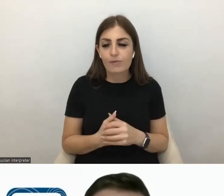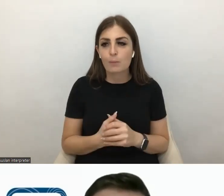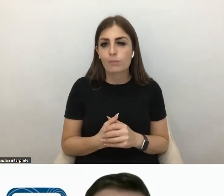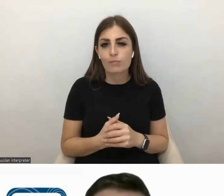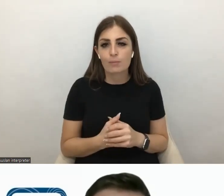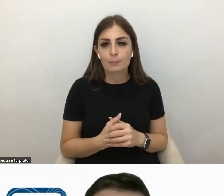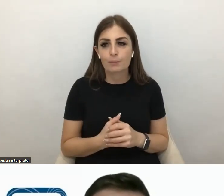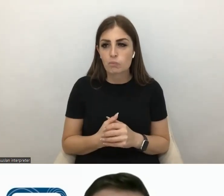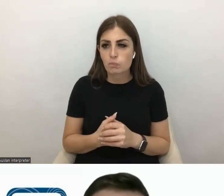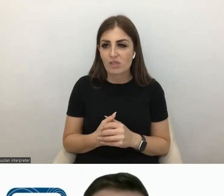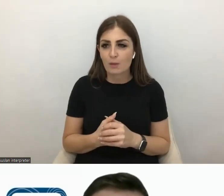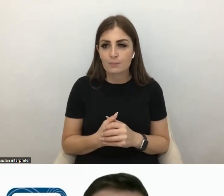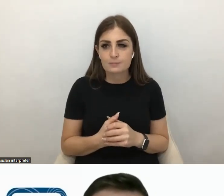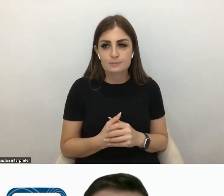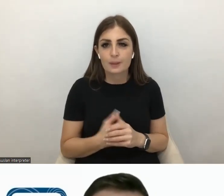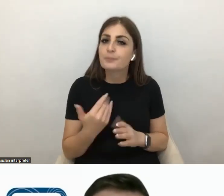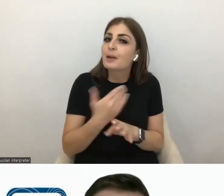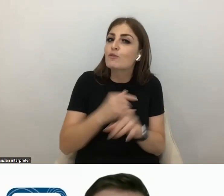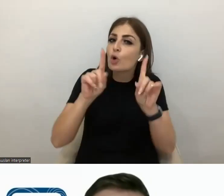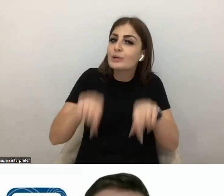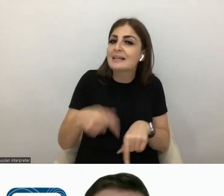Before we kick off, just a bit of housekeeping.